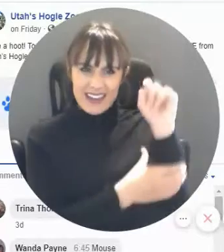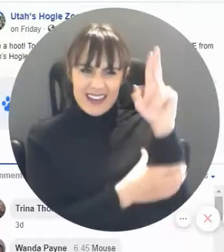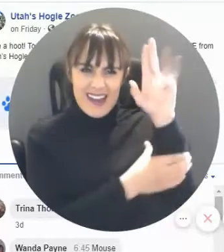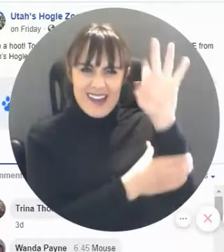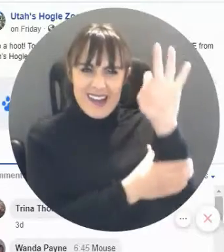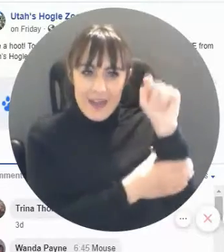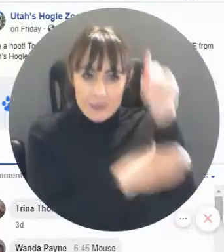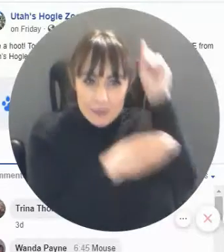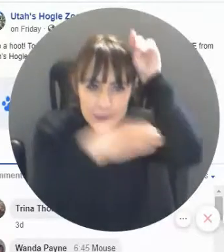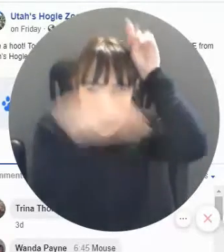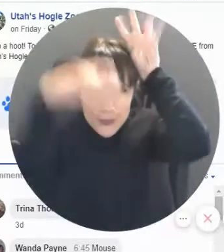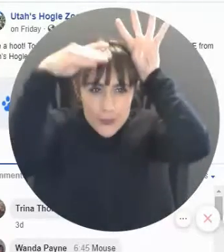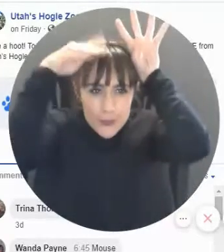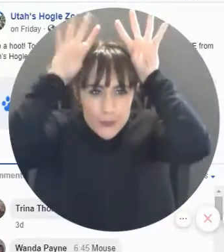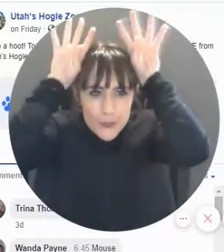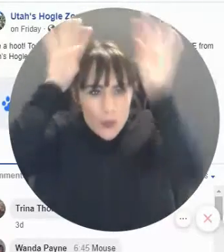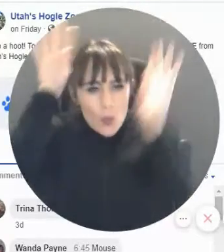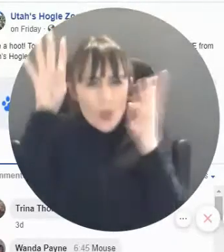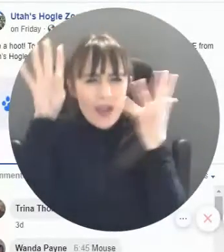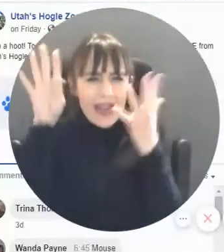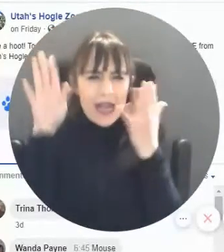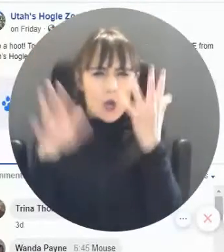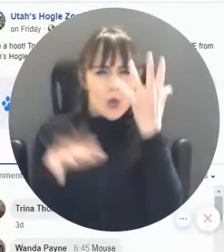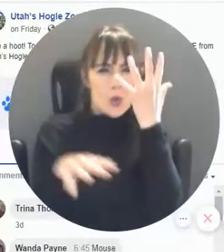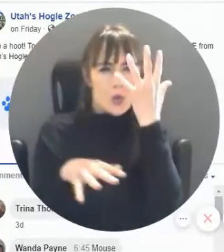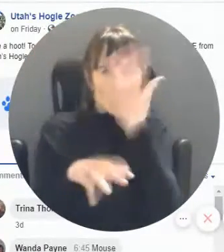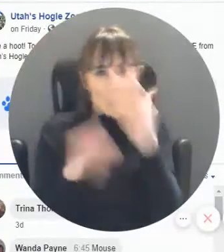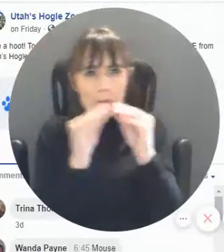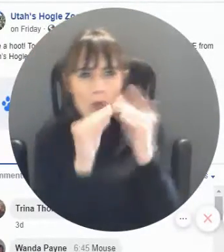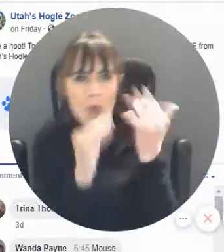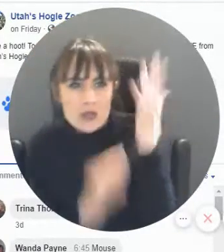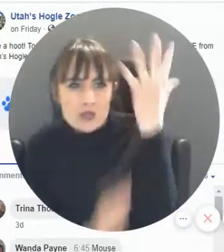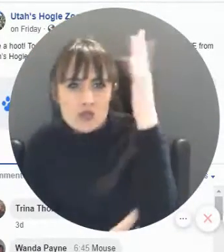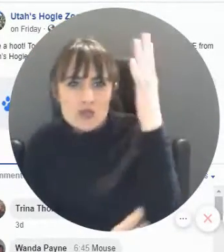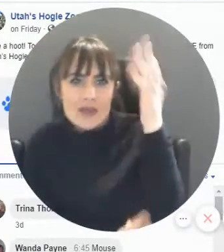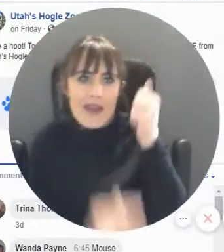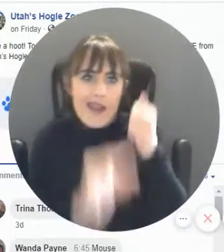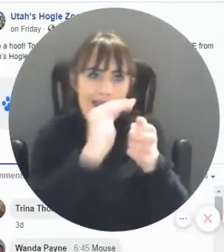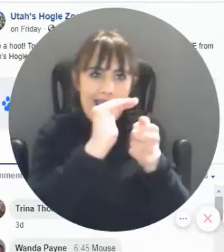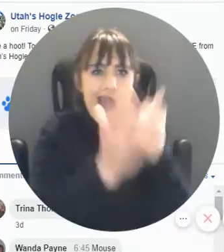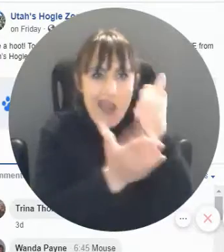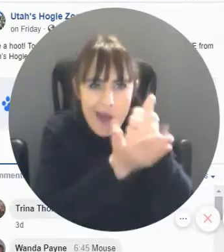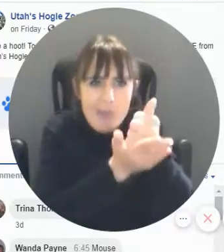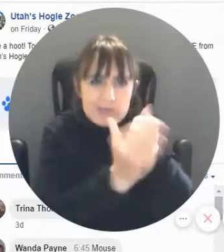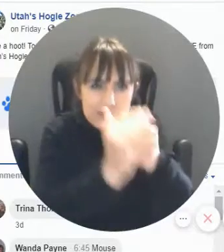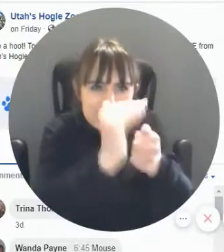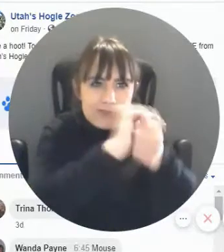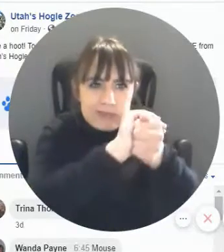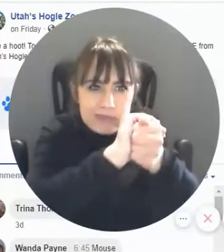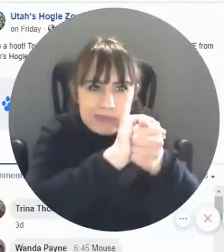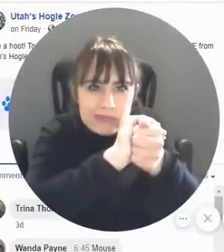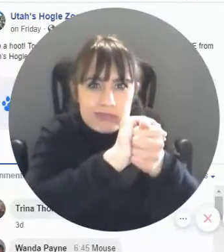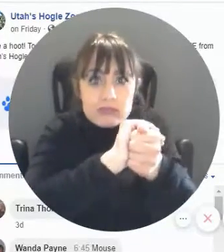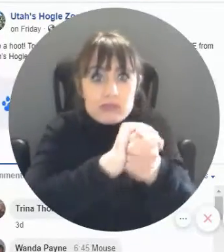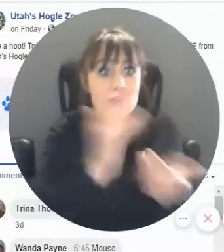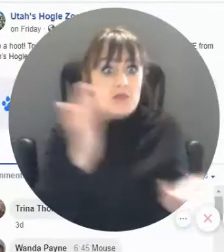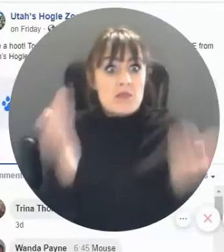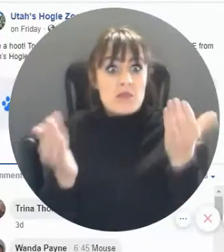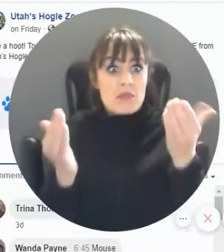to kind of hide from other animals, like predators, and also animals like crows, that might get upset about owls living in their territory.